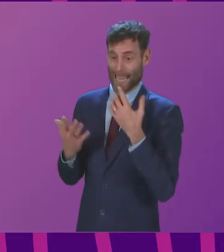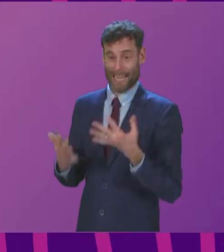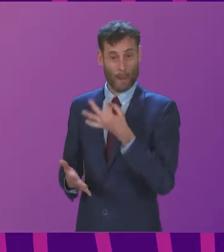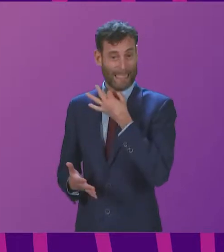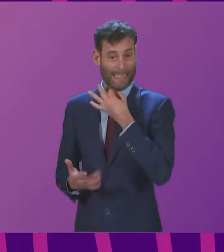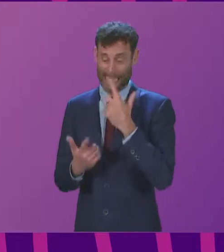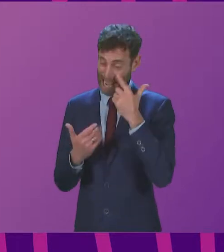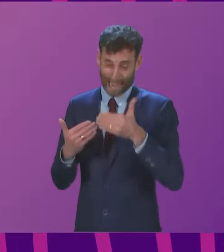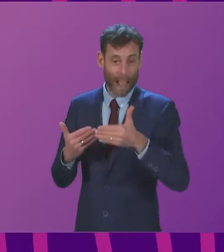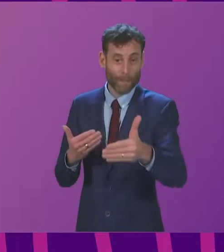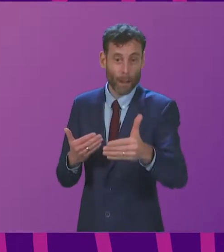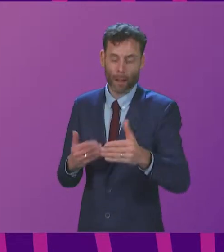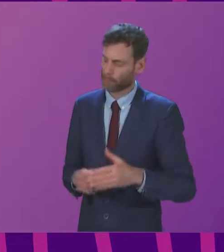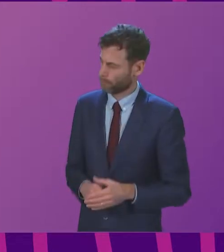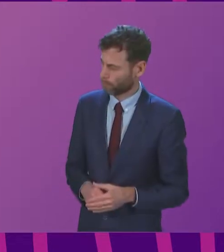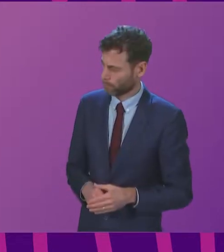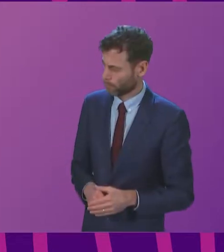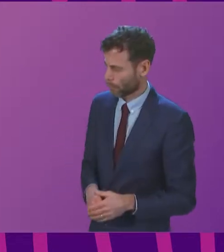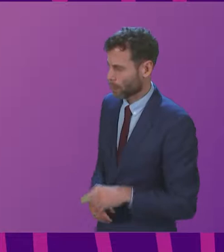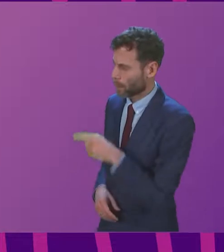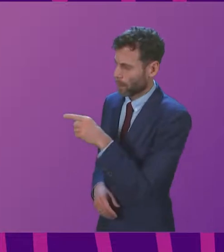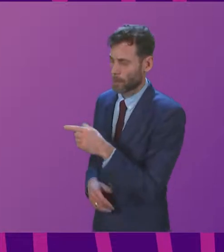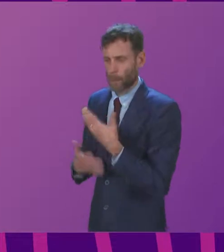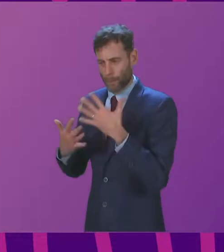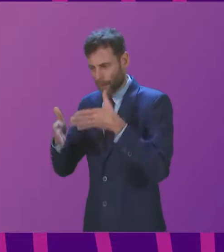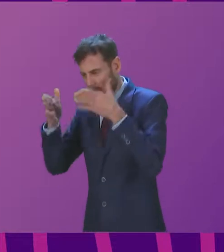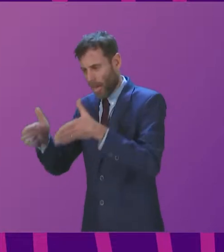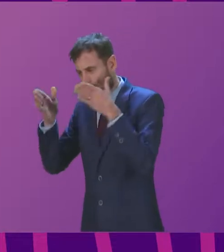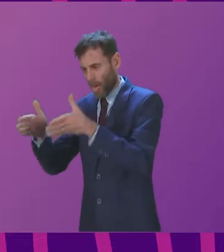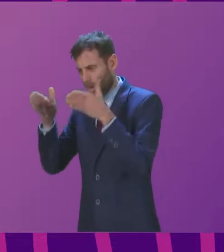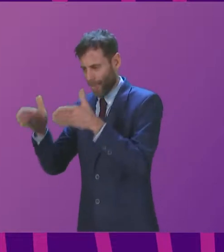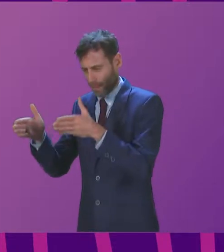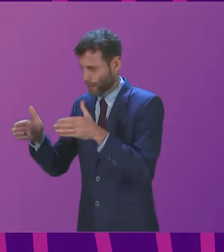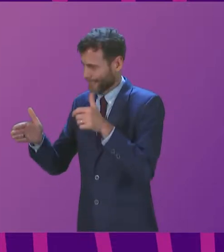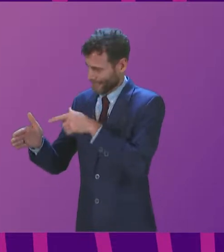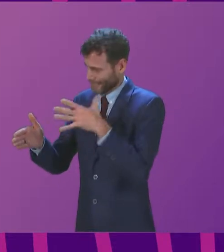We have spent months pursuing the incorrect priority. The Government’s own evidence